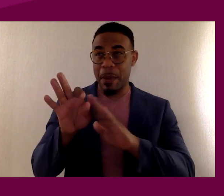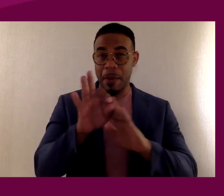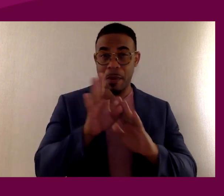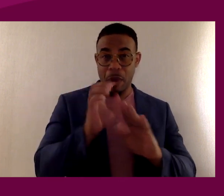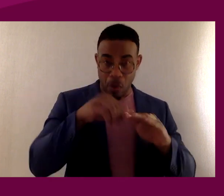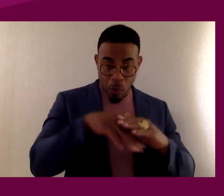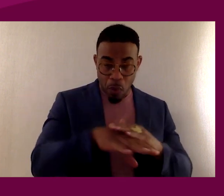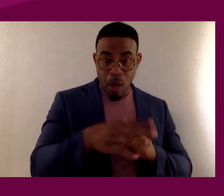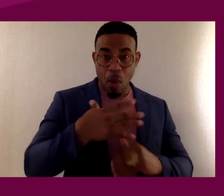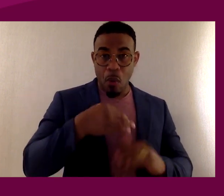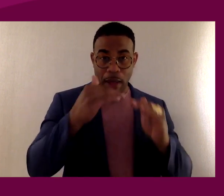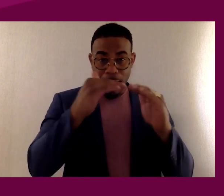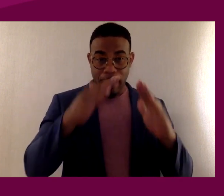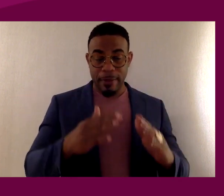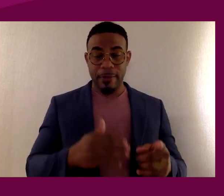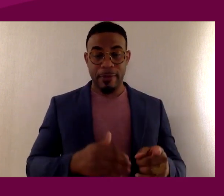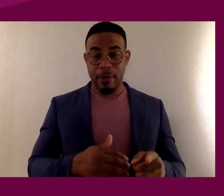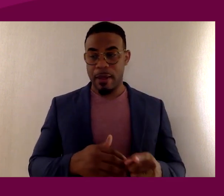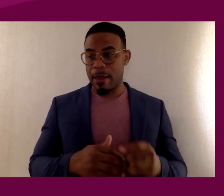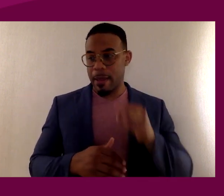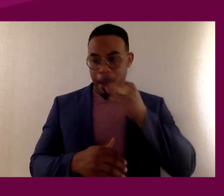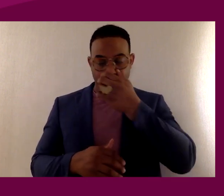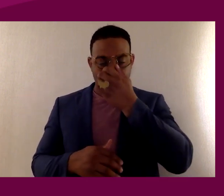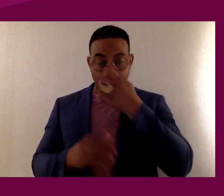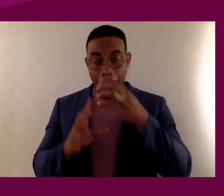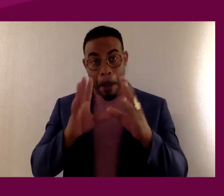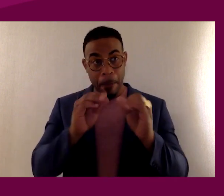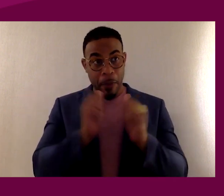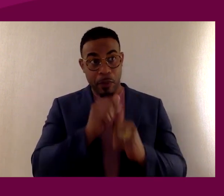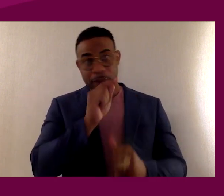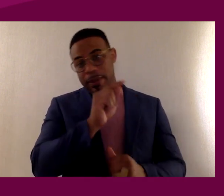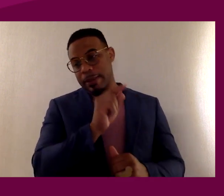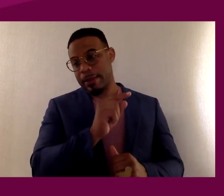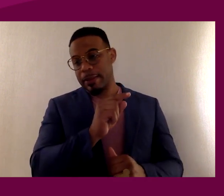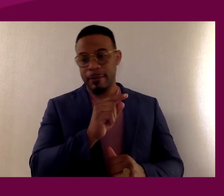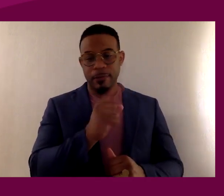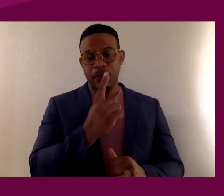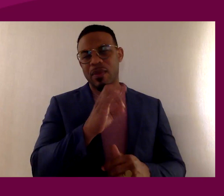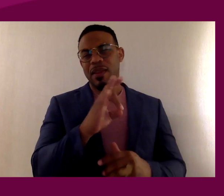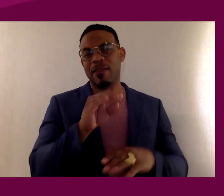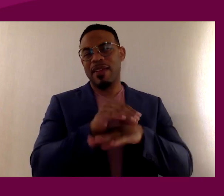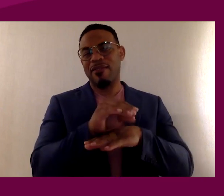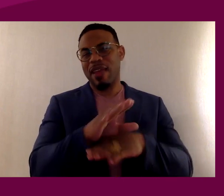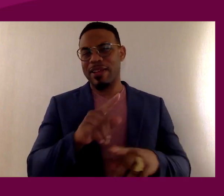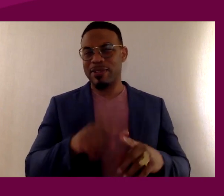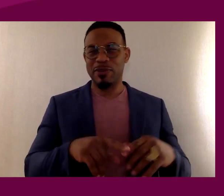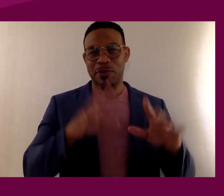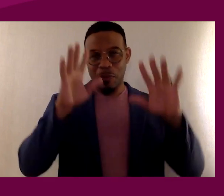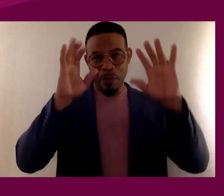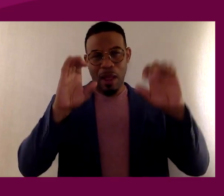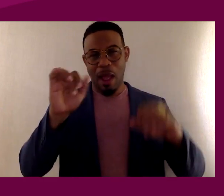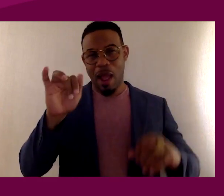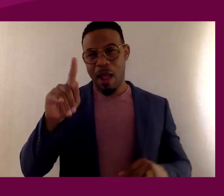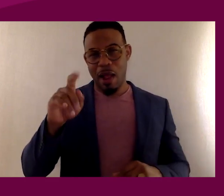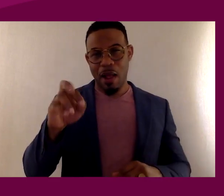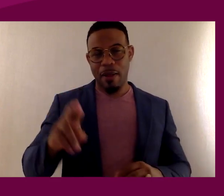three or four people were selected to go into the White House and meet with one of the advisors